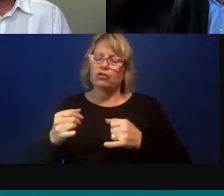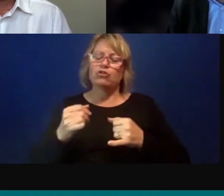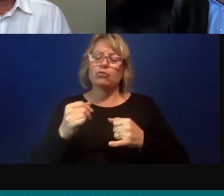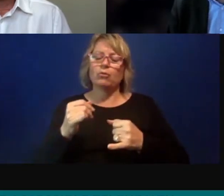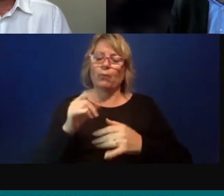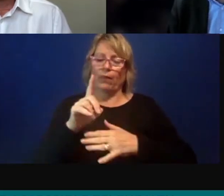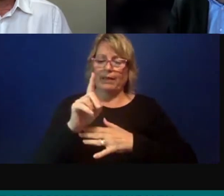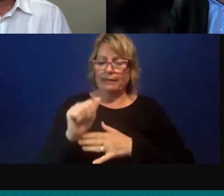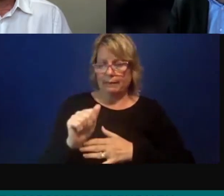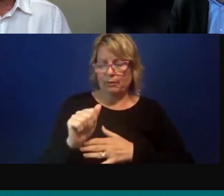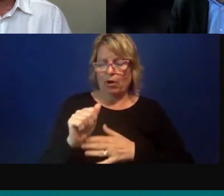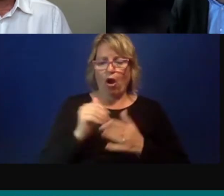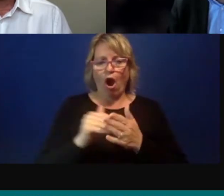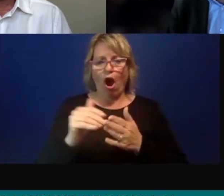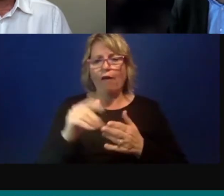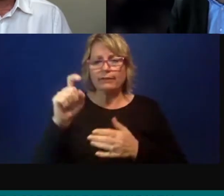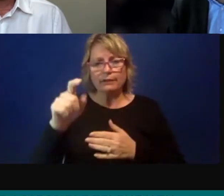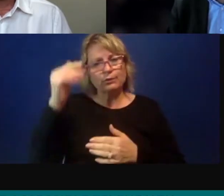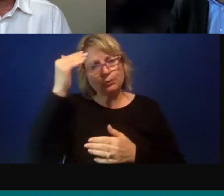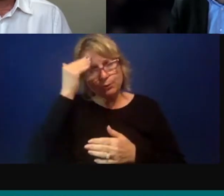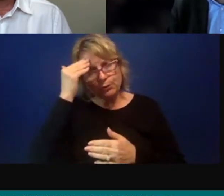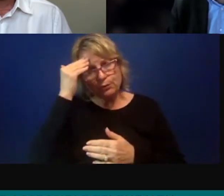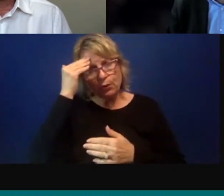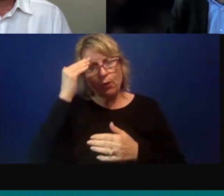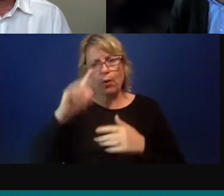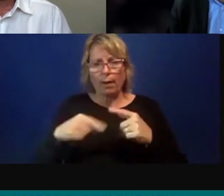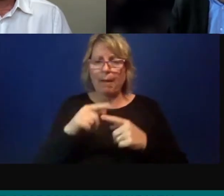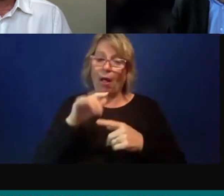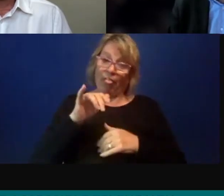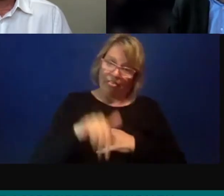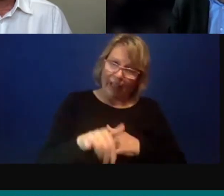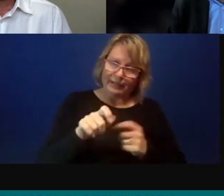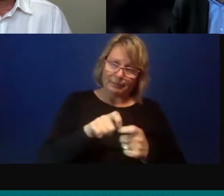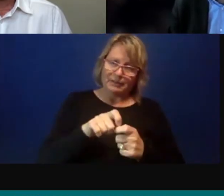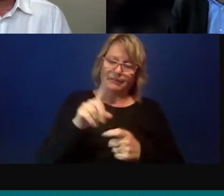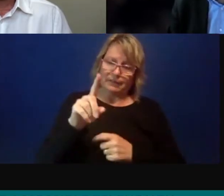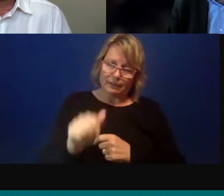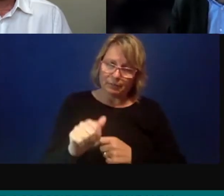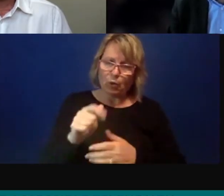often you really need to know a lot about that disability. And what are the different kind of